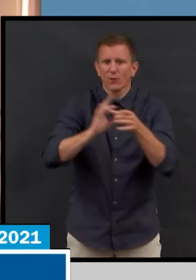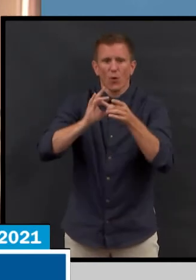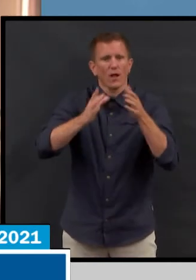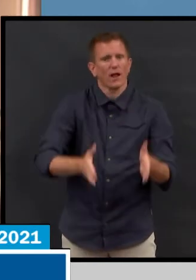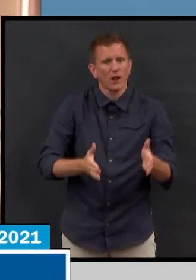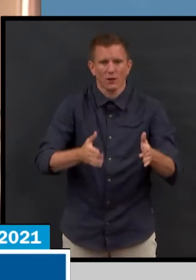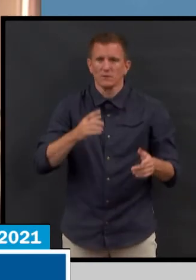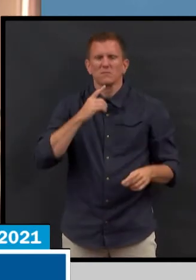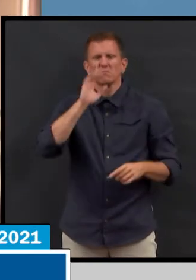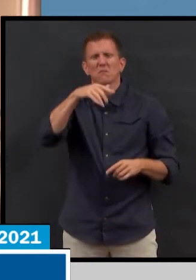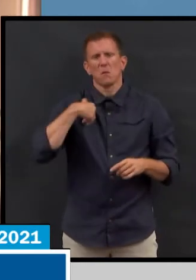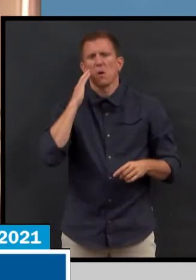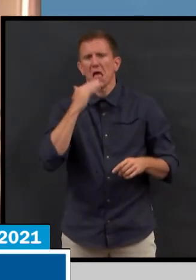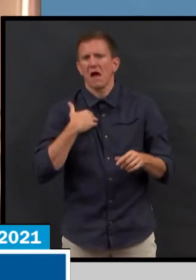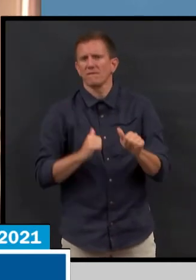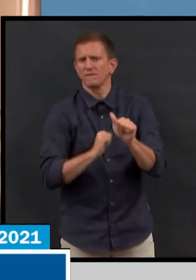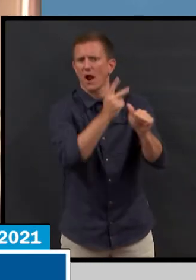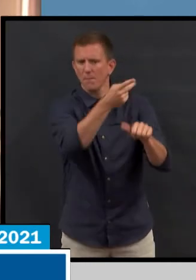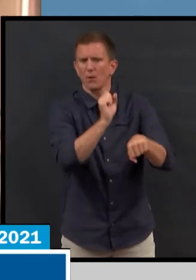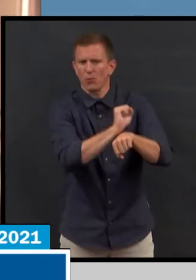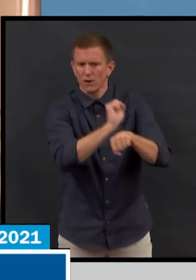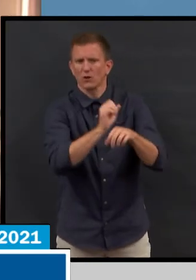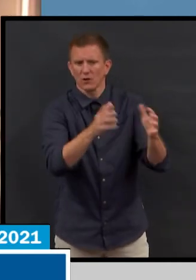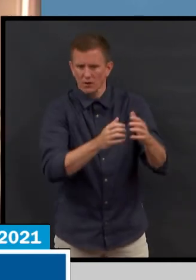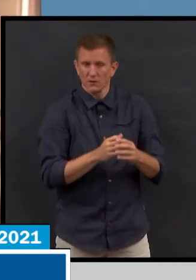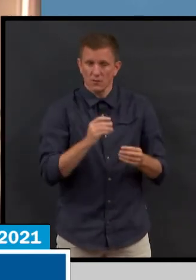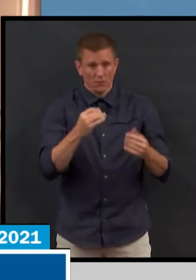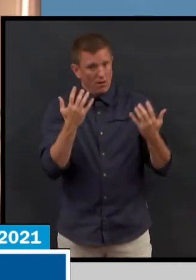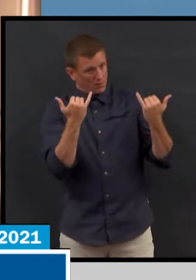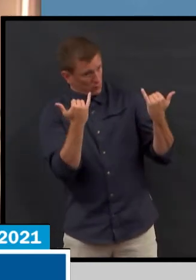what are we doing about that tomorrow what are we doing about that next week and that's where